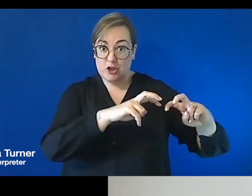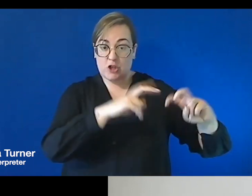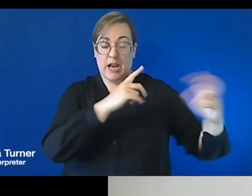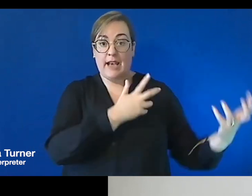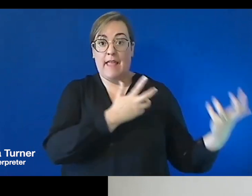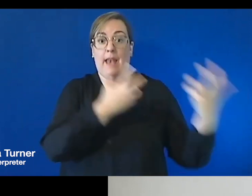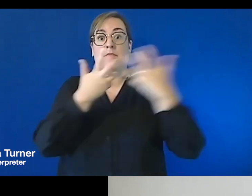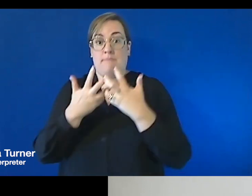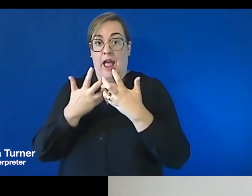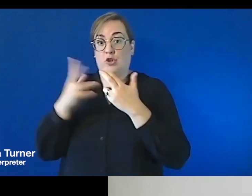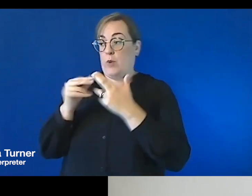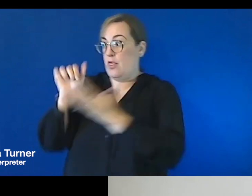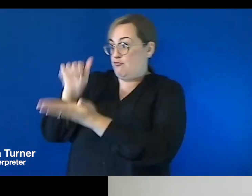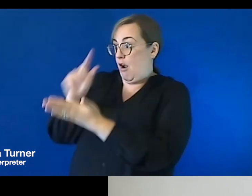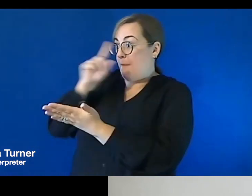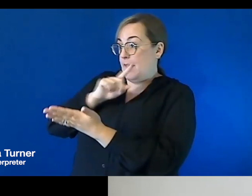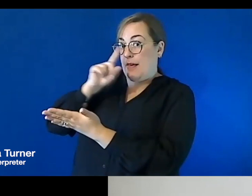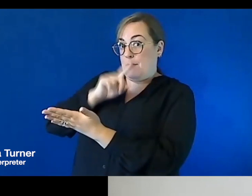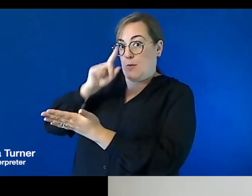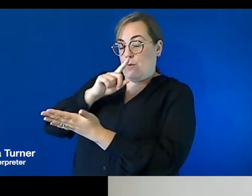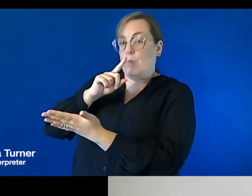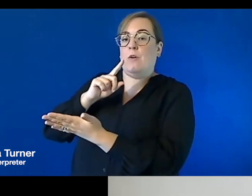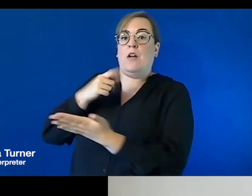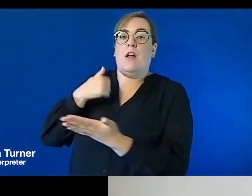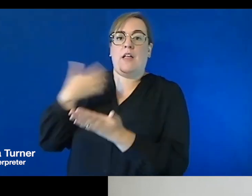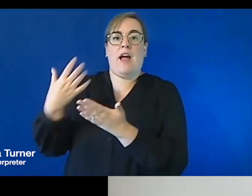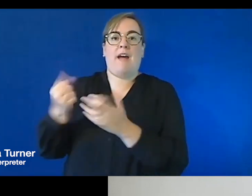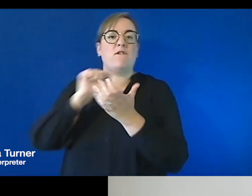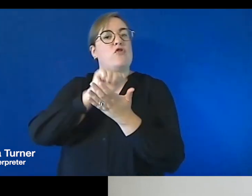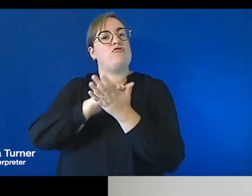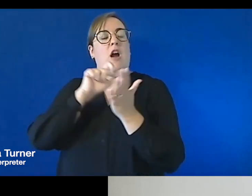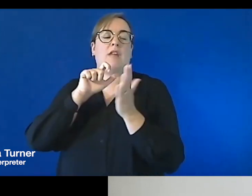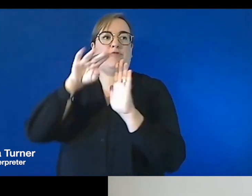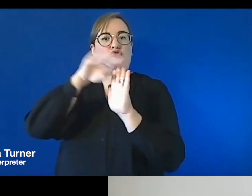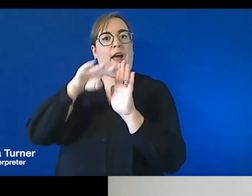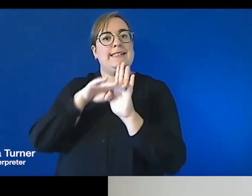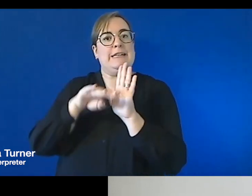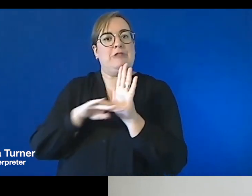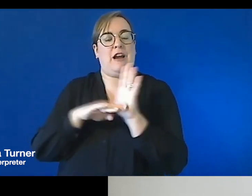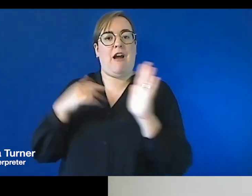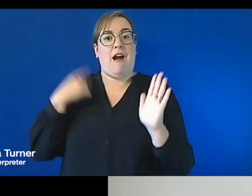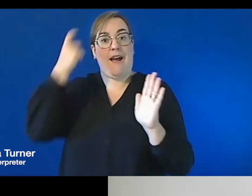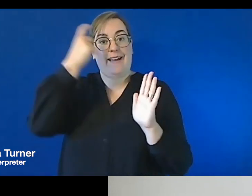and as a kind of a criteria I consider one of the best to become entrepreneur today.